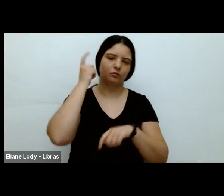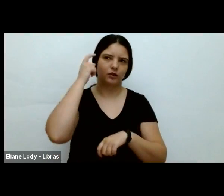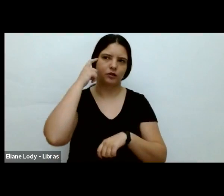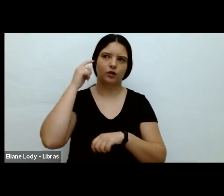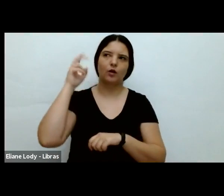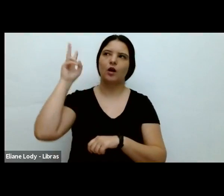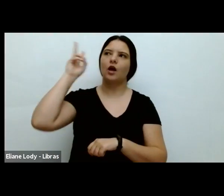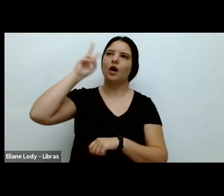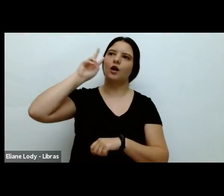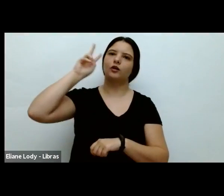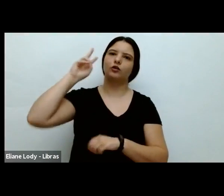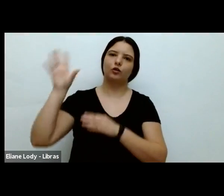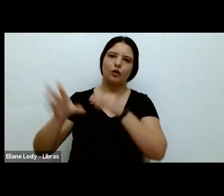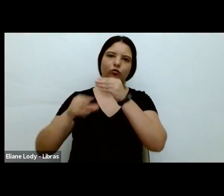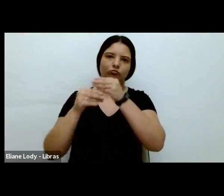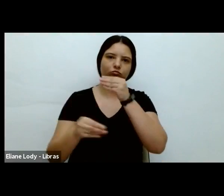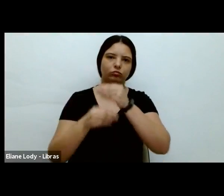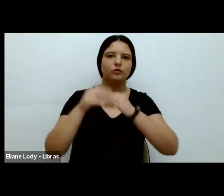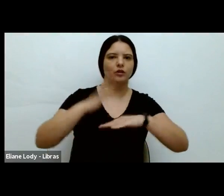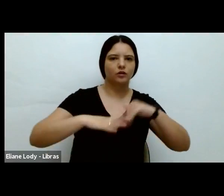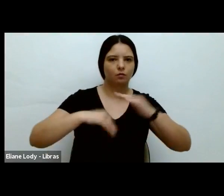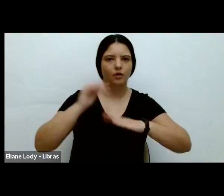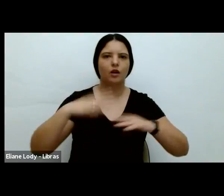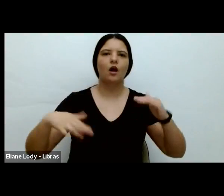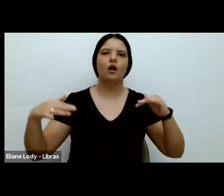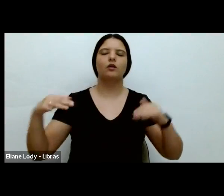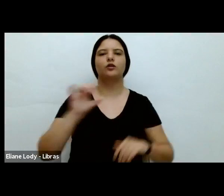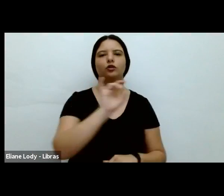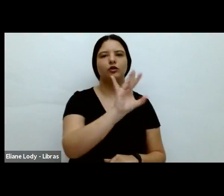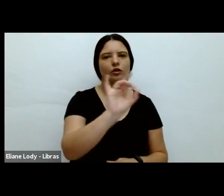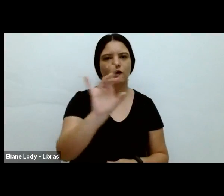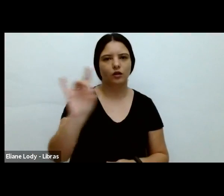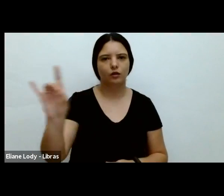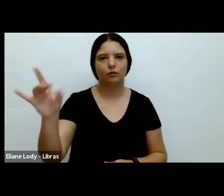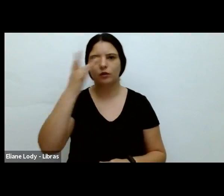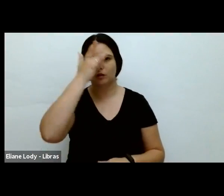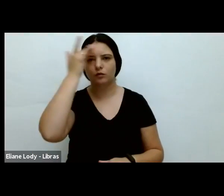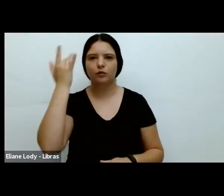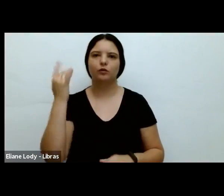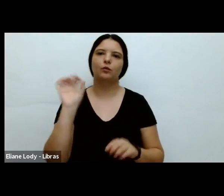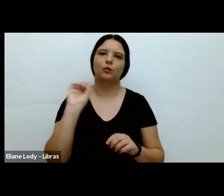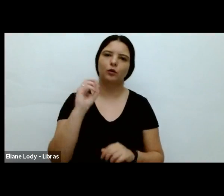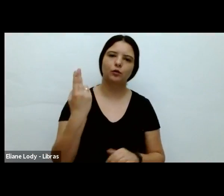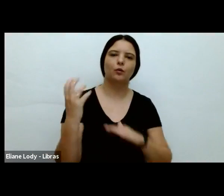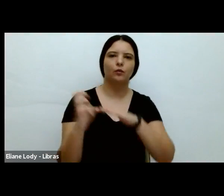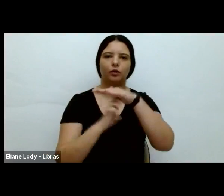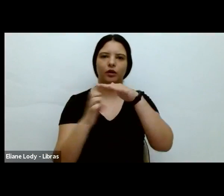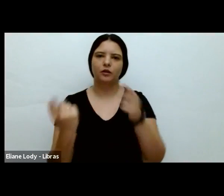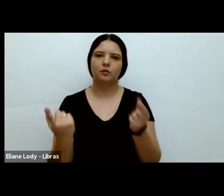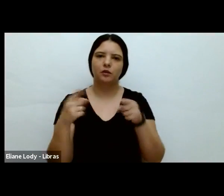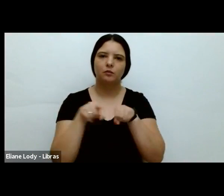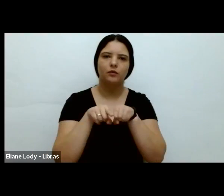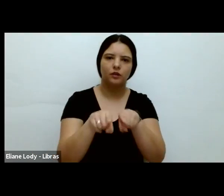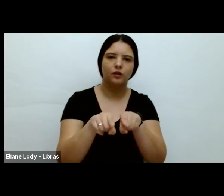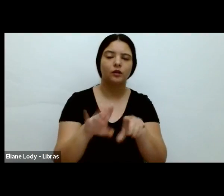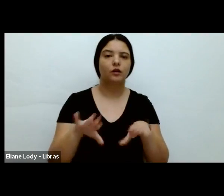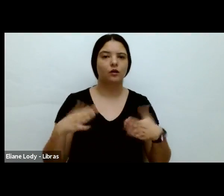op capabilities and resource risk capabilities and resources or the. s, and four for fleet. The reason that that.